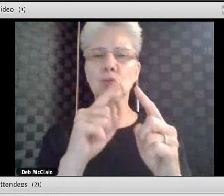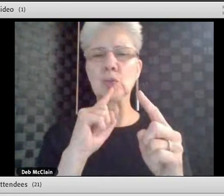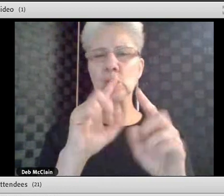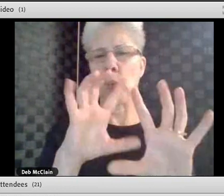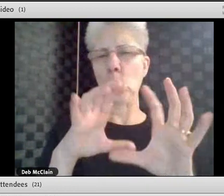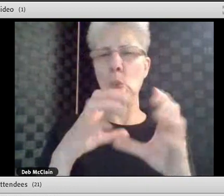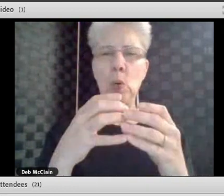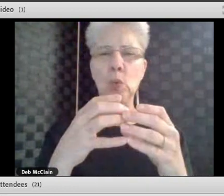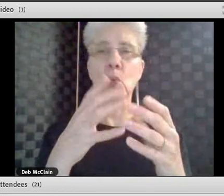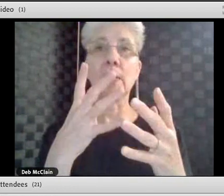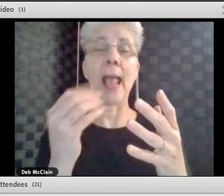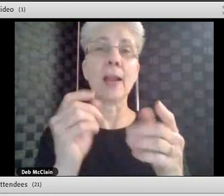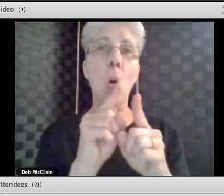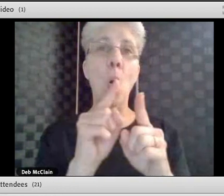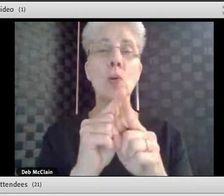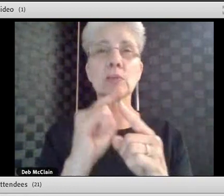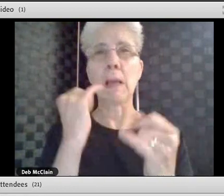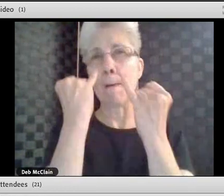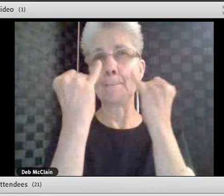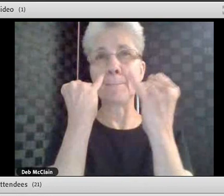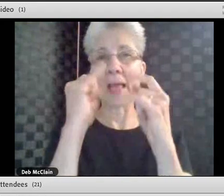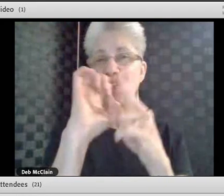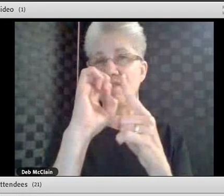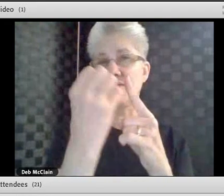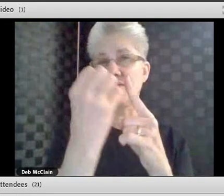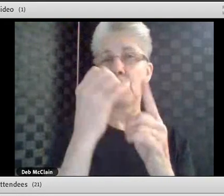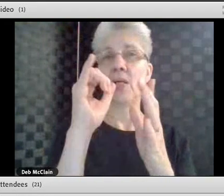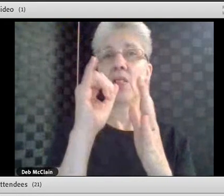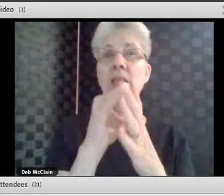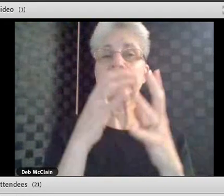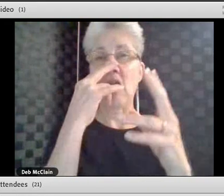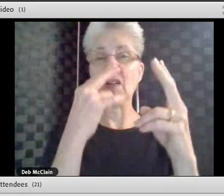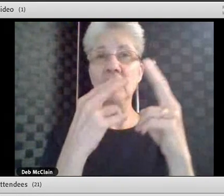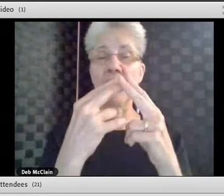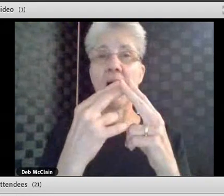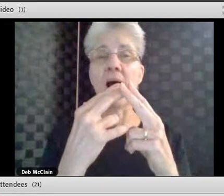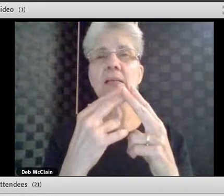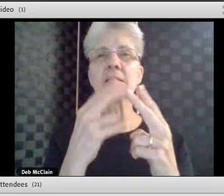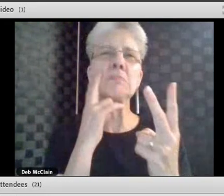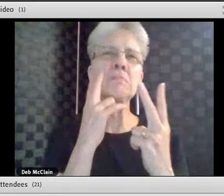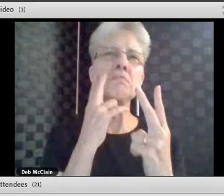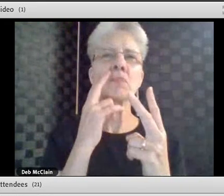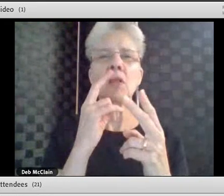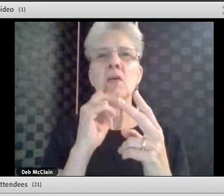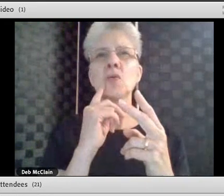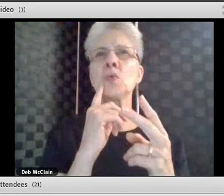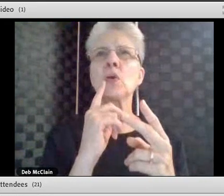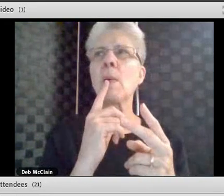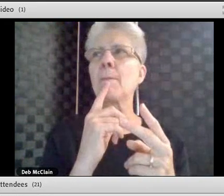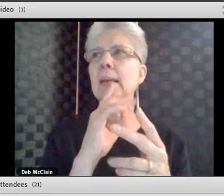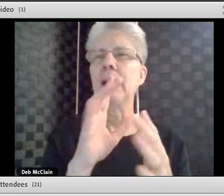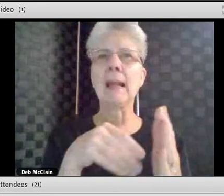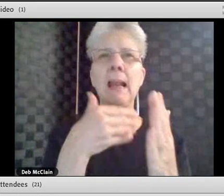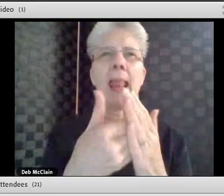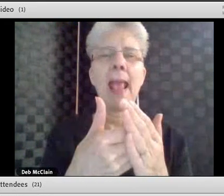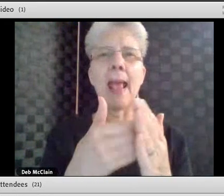and also imagined environment, which is a lot of fun, so you could be landing in the middle of a squawking penguin colony